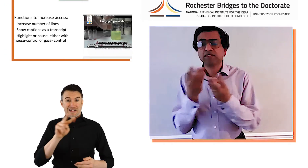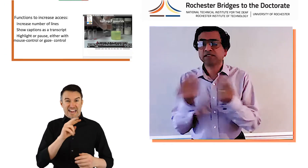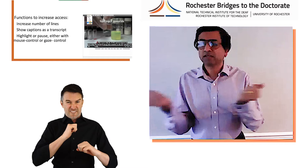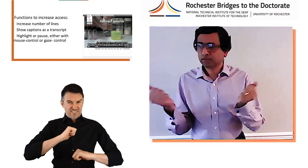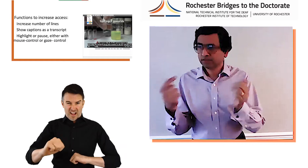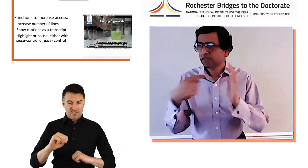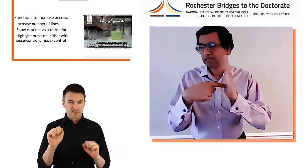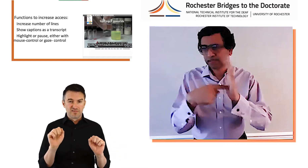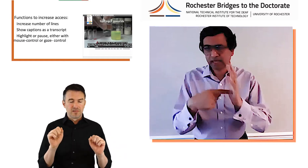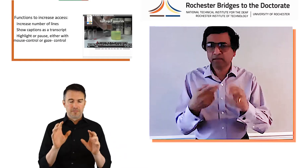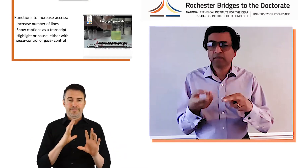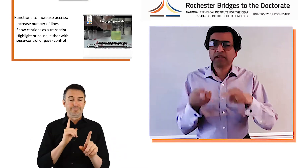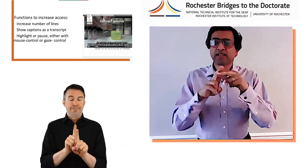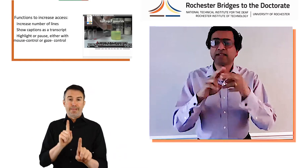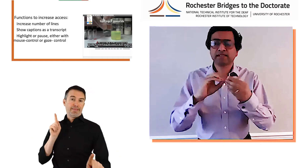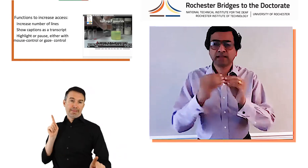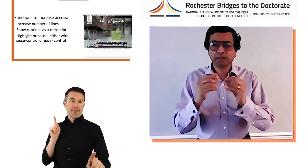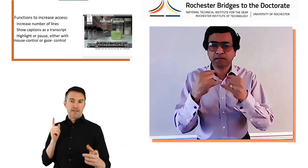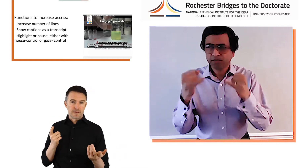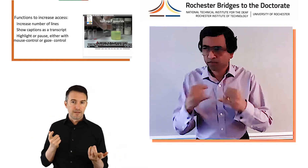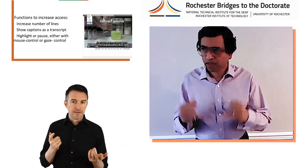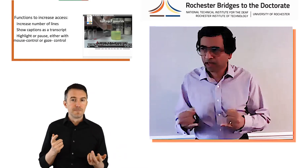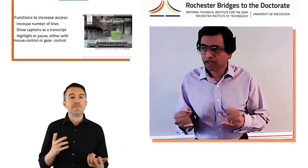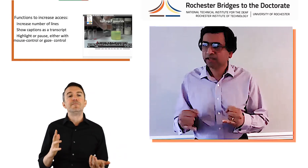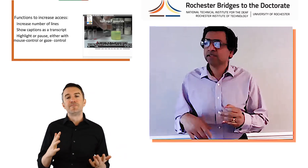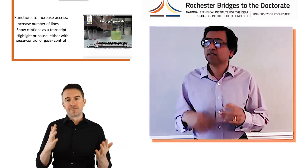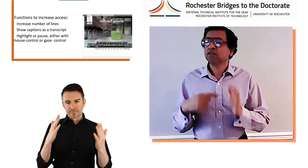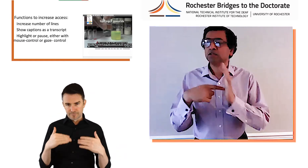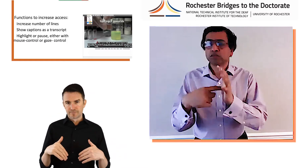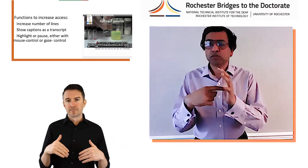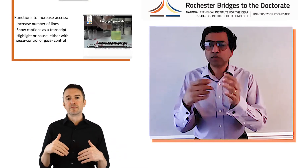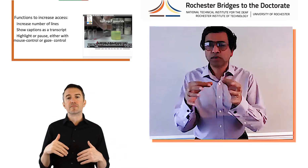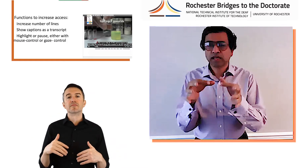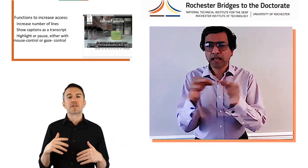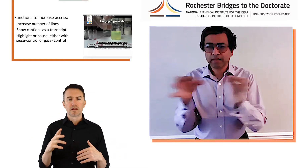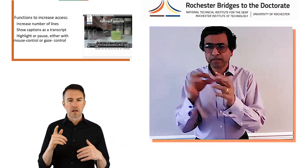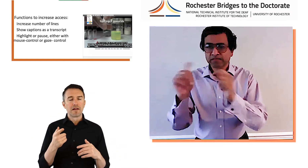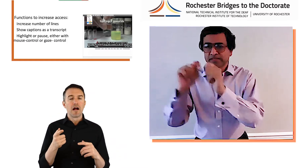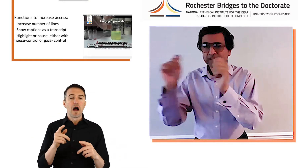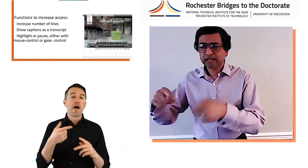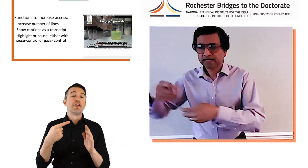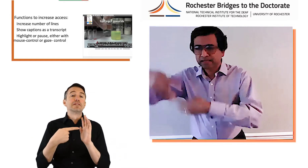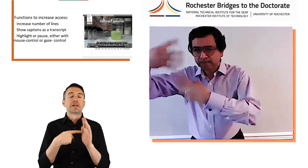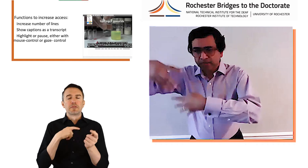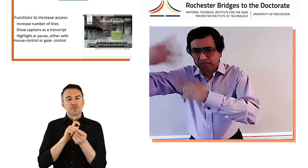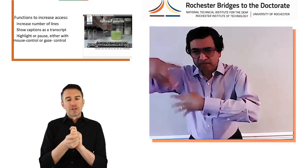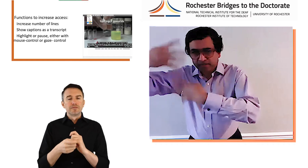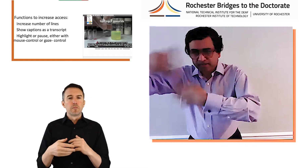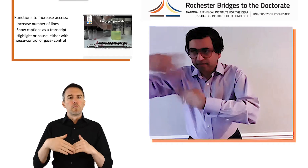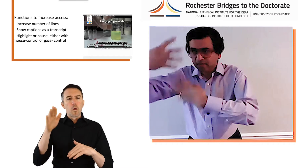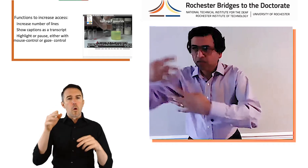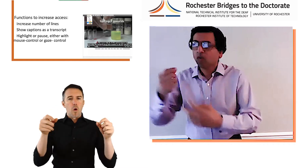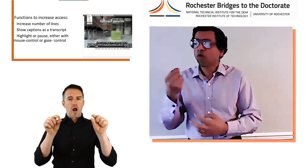So, there are several different solutions. One of them is to increase the number of lines that are shown on the screen or to show captions on the side